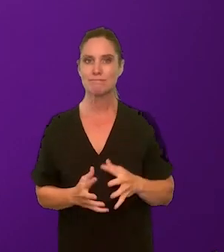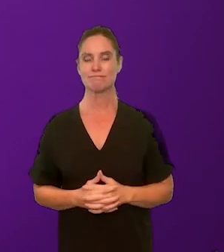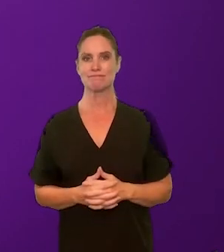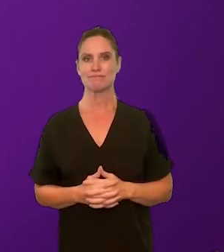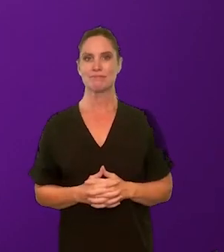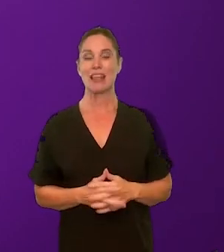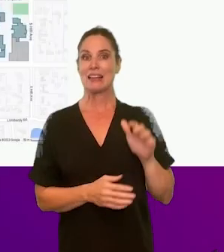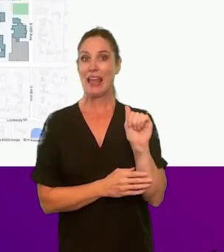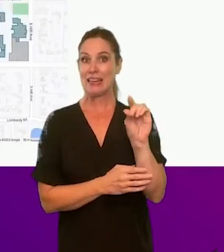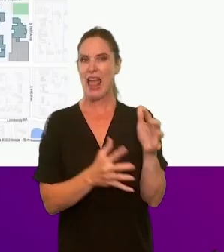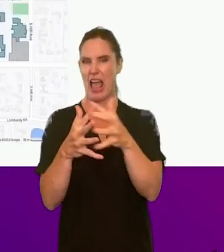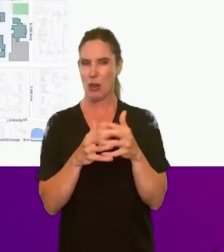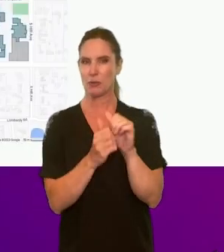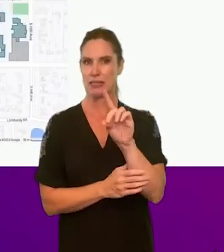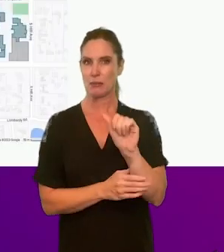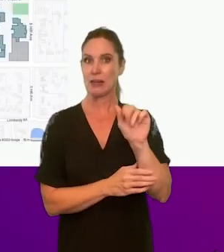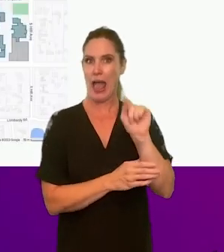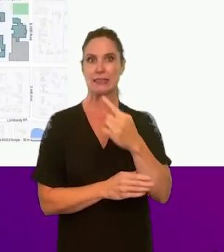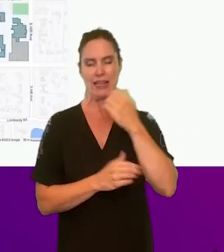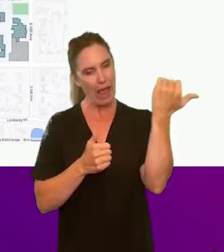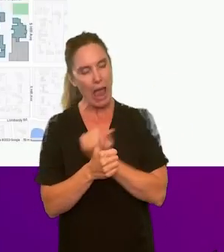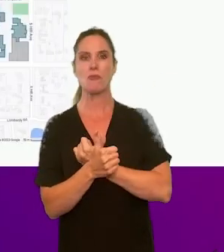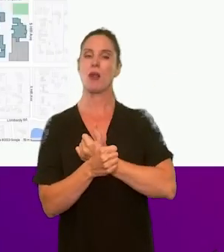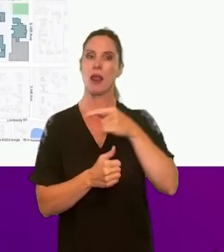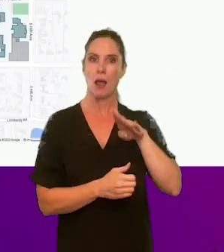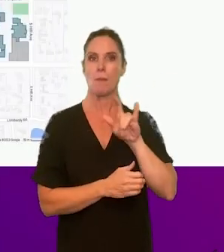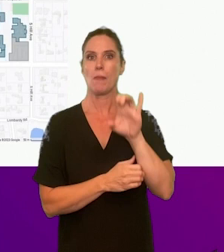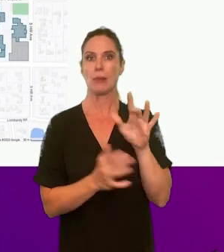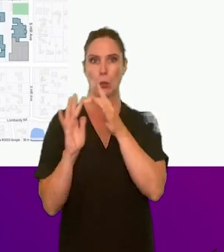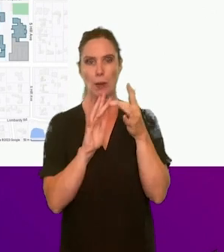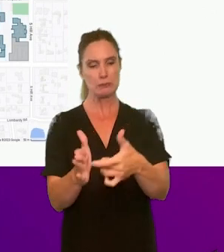every public website needs to be accessible. But here is my experience